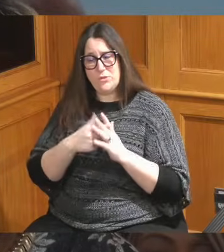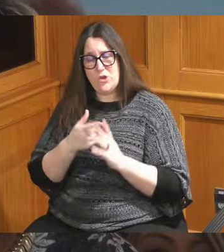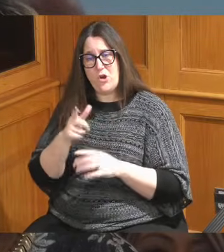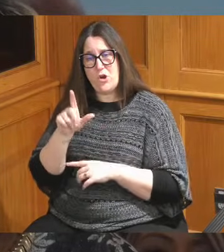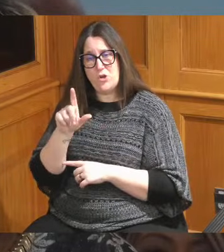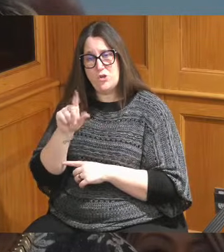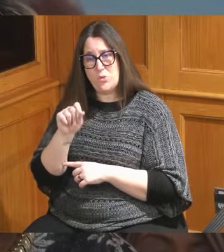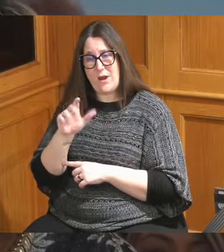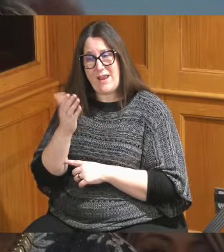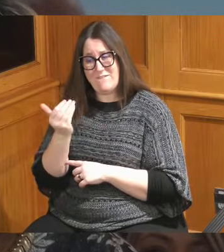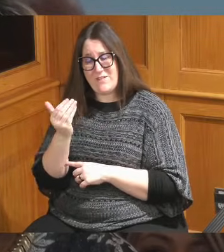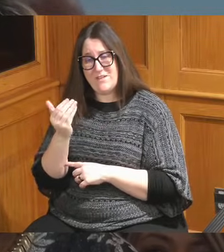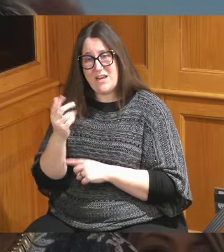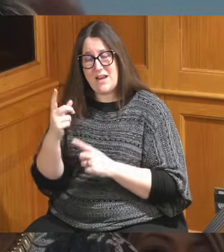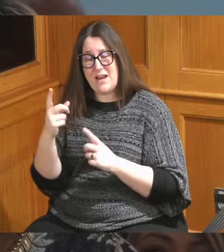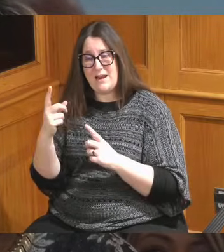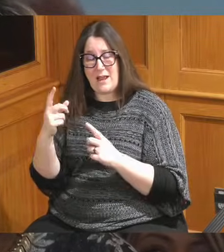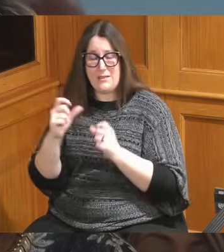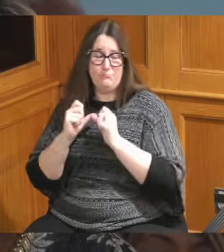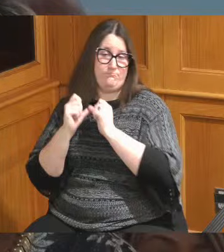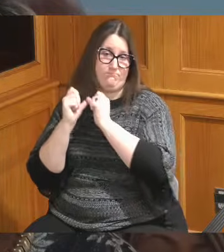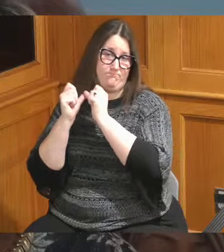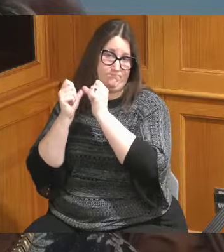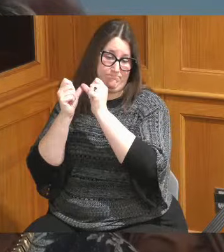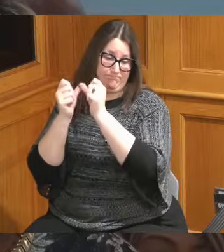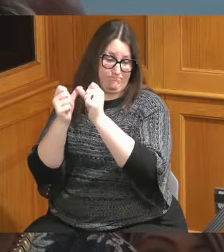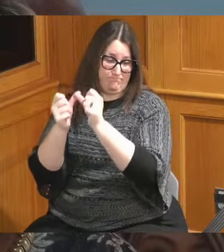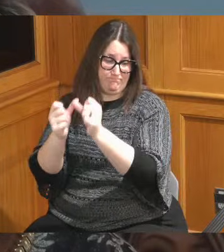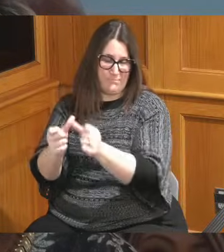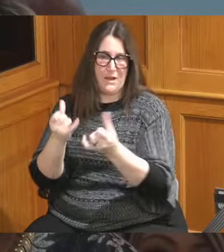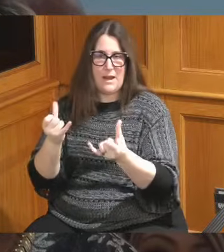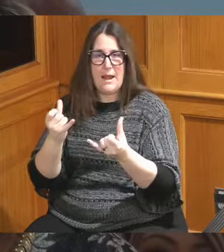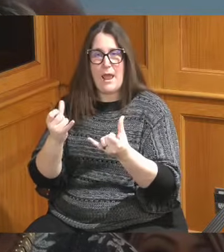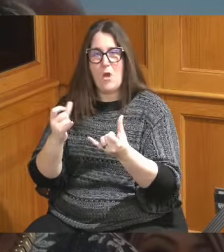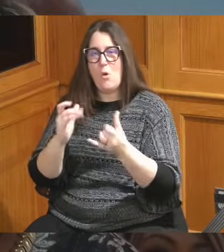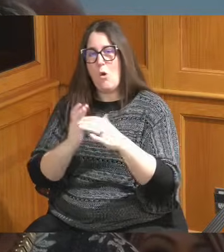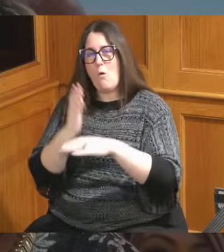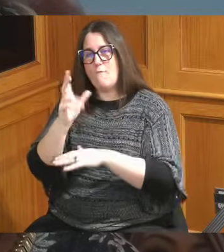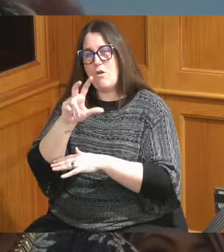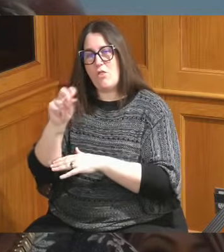and we've gone on and on and on since then. Today we have over 30 participating churches like I said